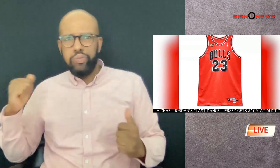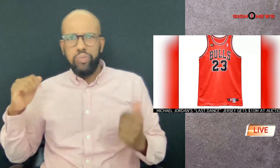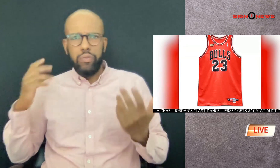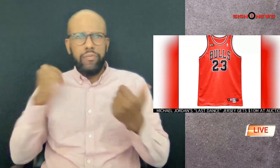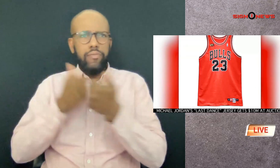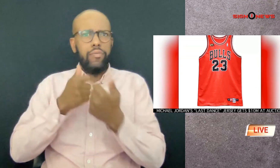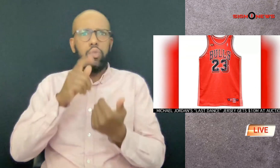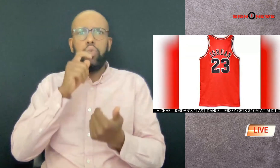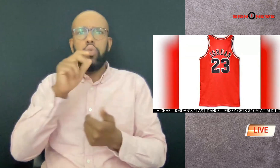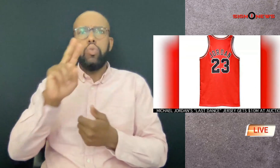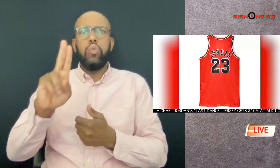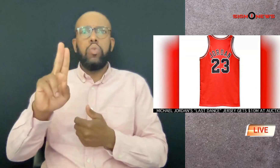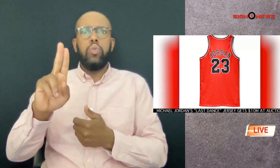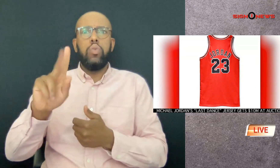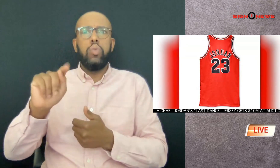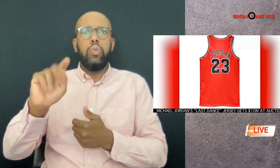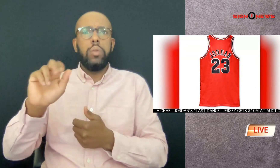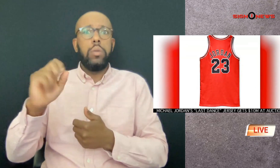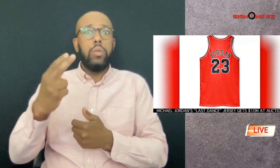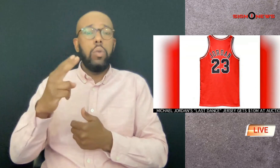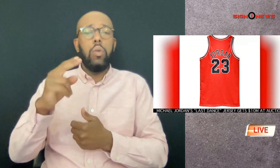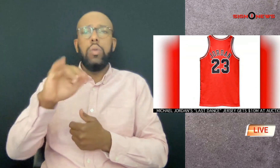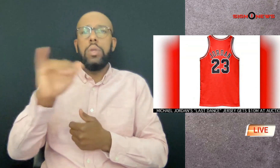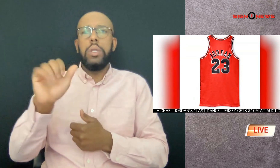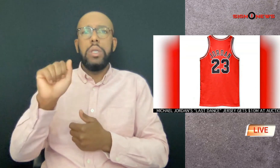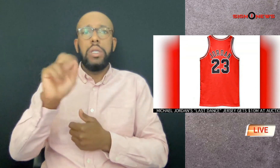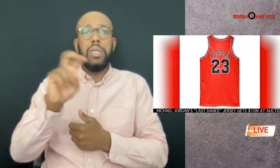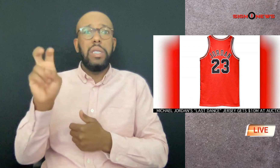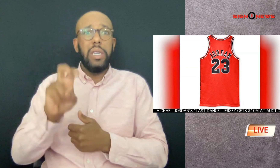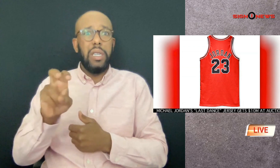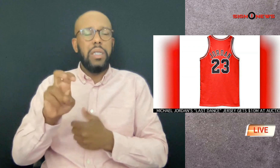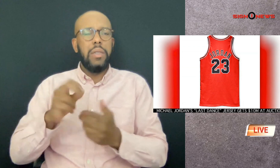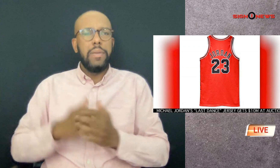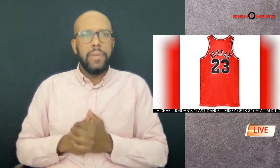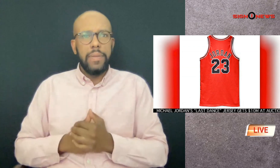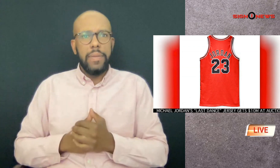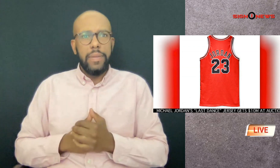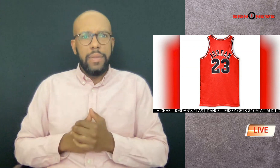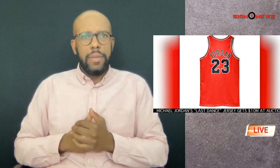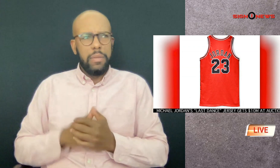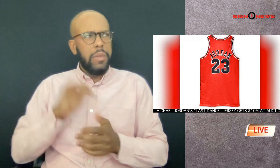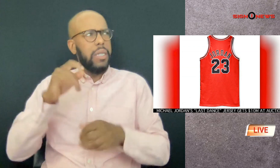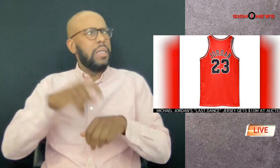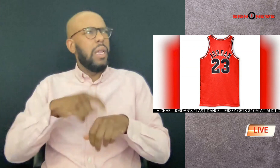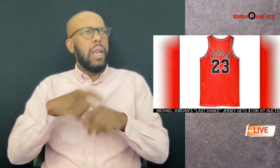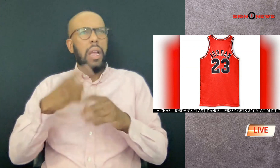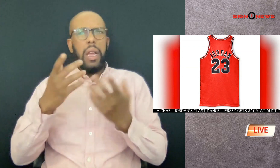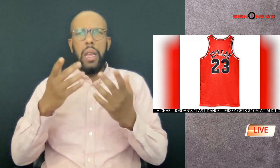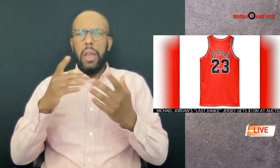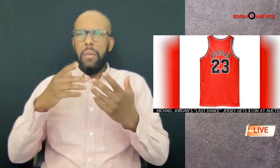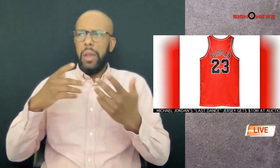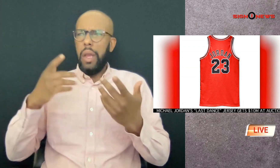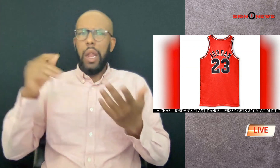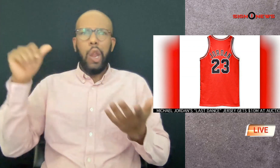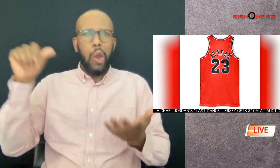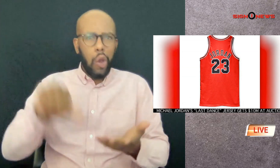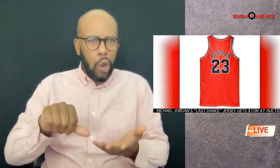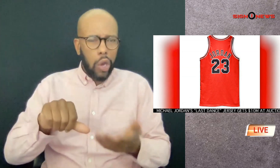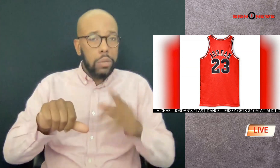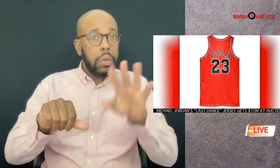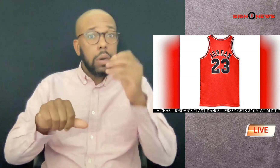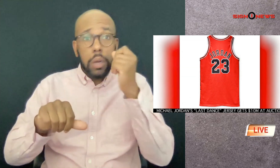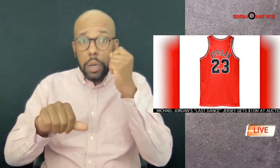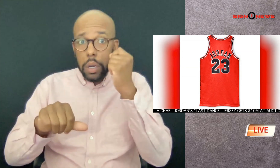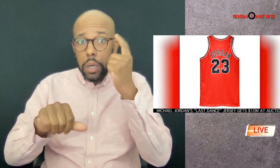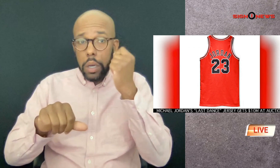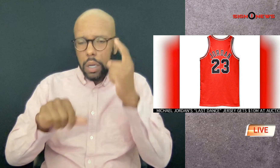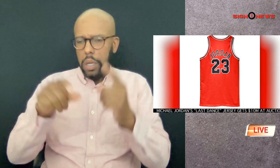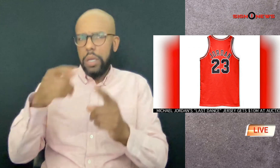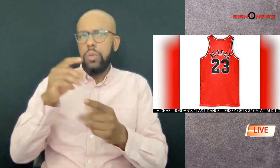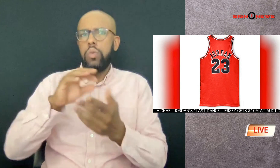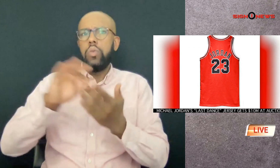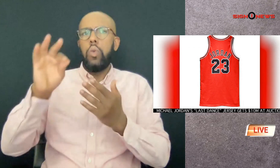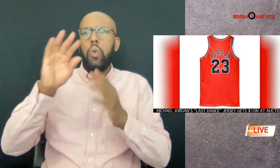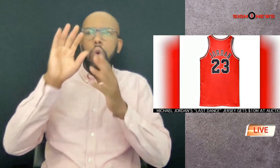known as the Last Dance Jordan wore this jersey for the game against the Utah Jazz he scored 33